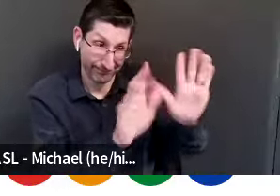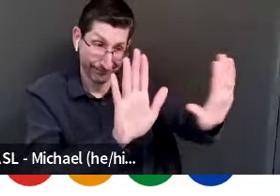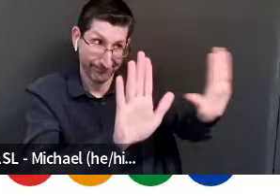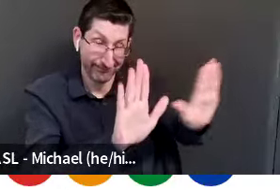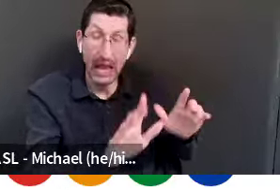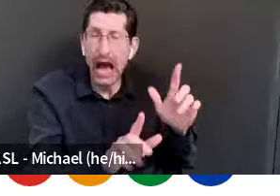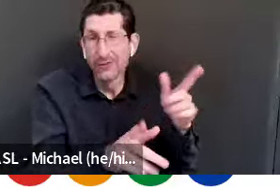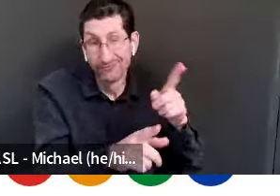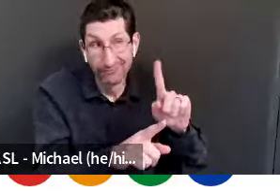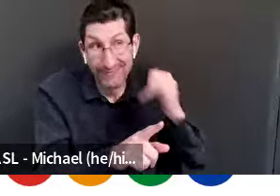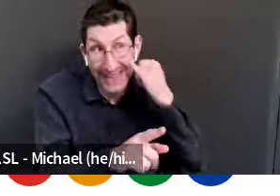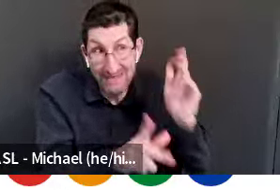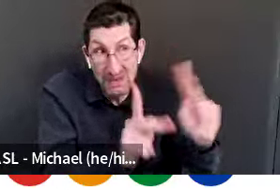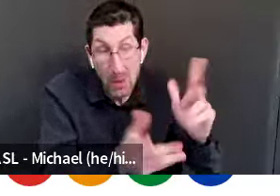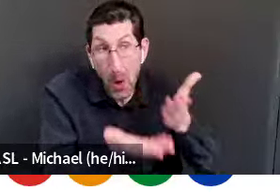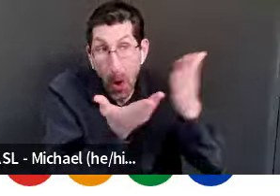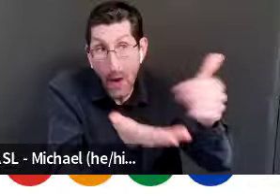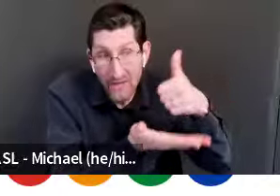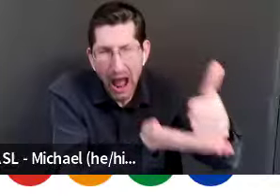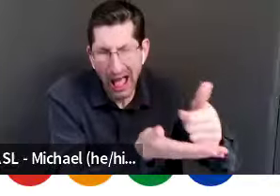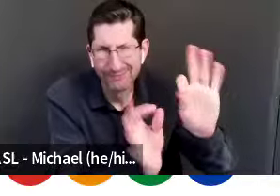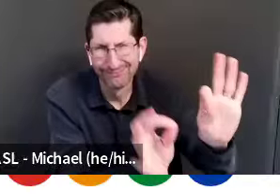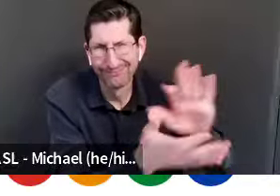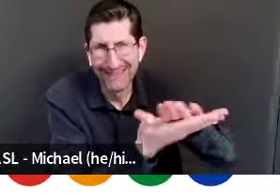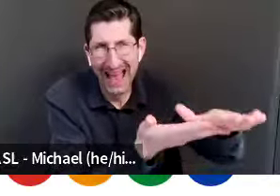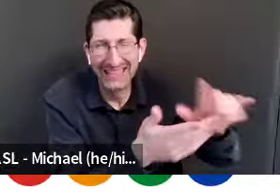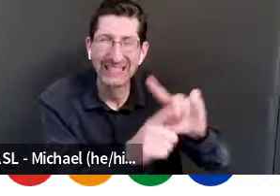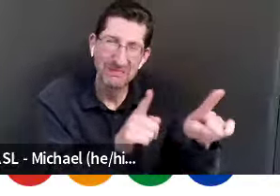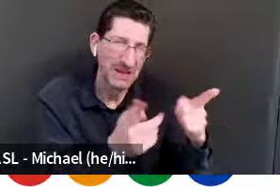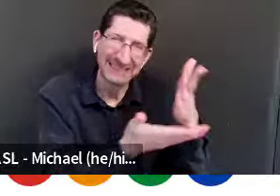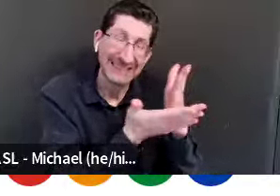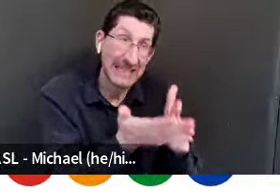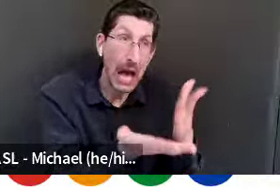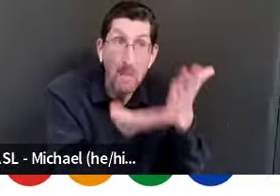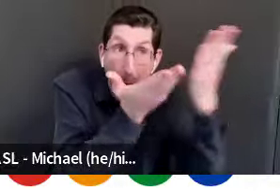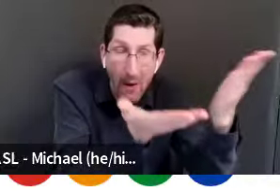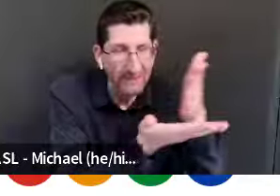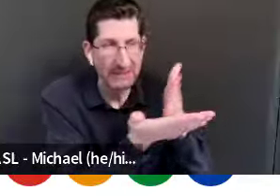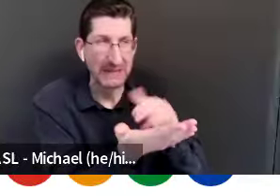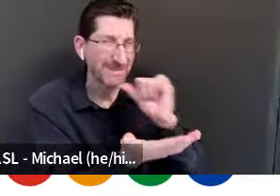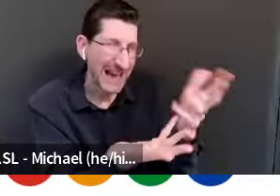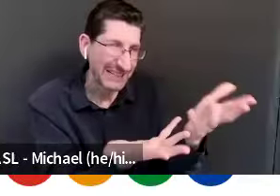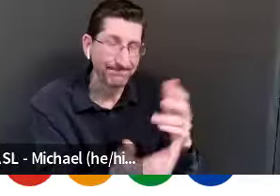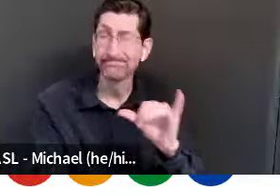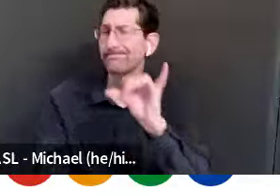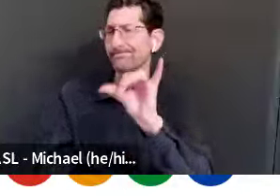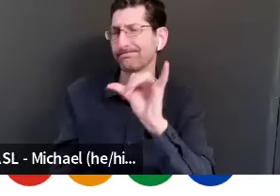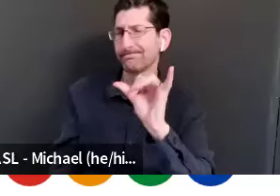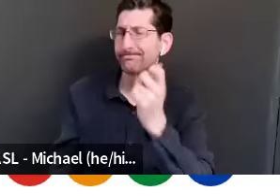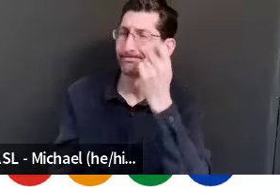IT IS VERY -- FRANKLY, TOTALLY DRIVER DEPENDENT. IT WOULD BE NICE IF EVERYONE WERE TO MAKE THE OFFER OF ASSISTANCE.